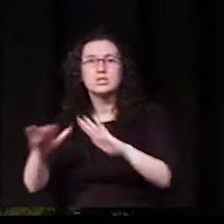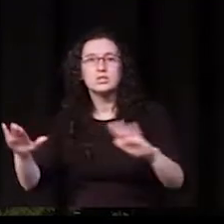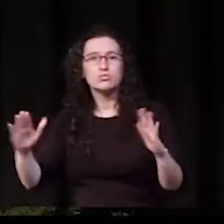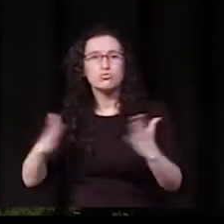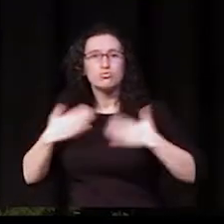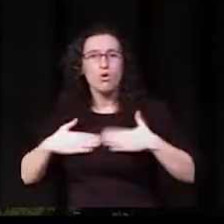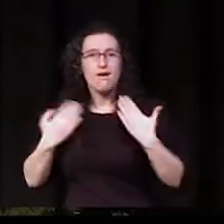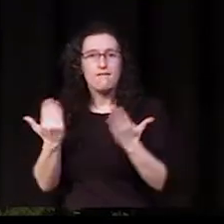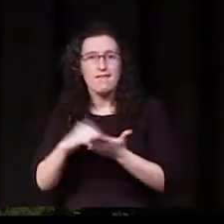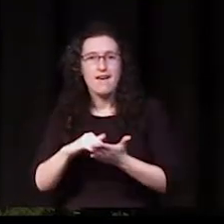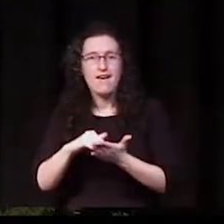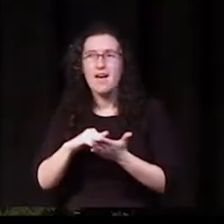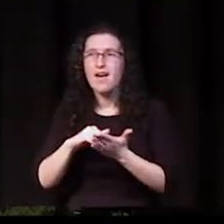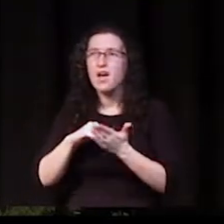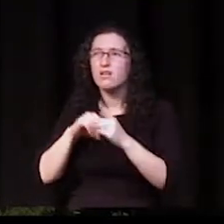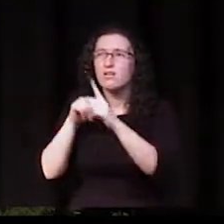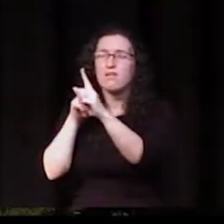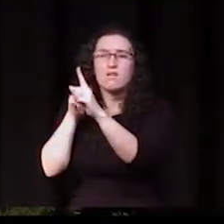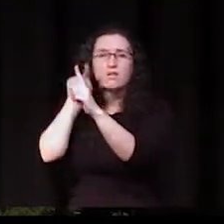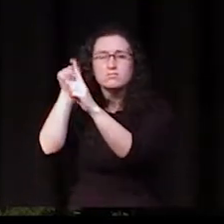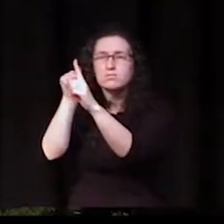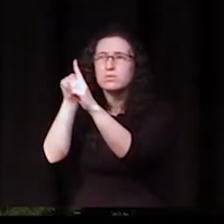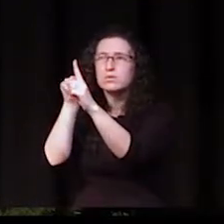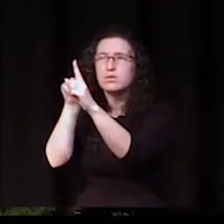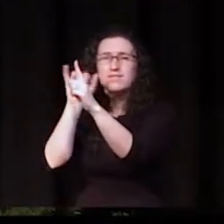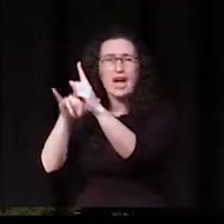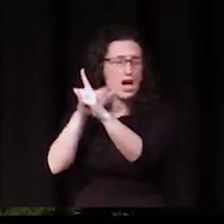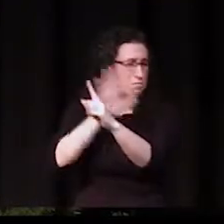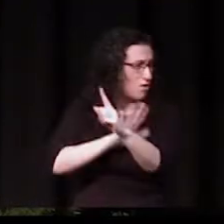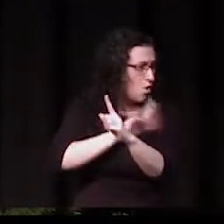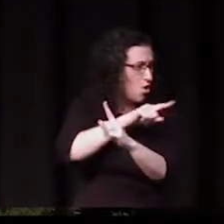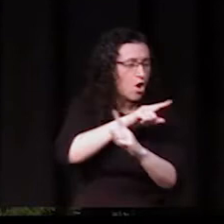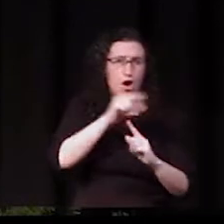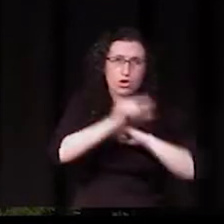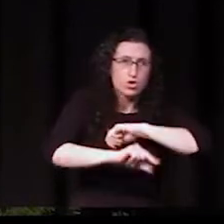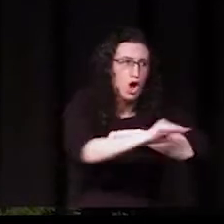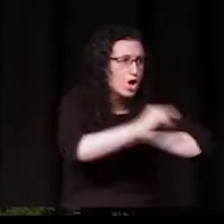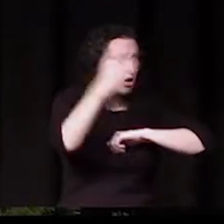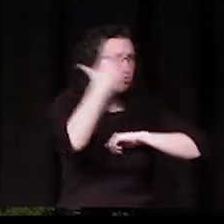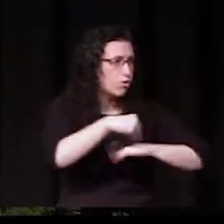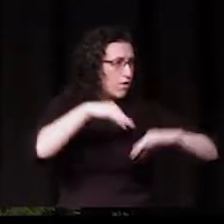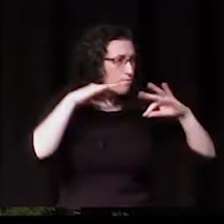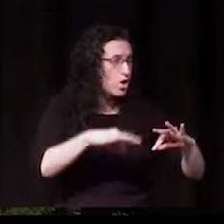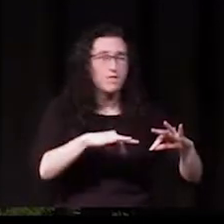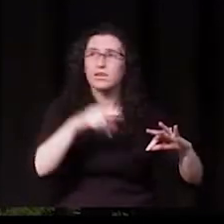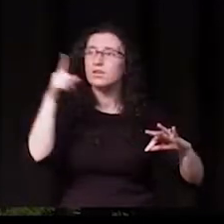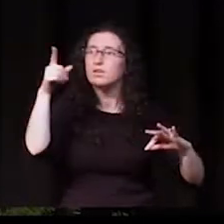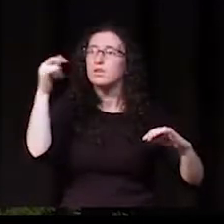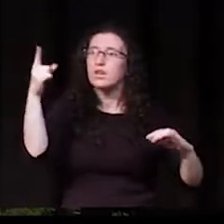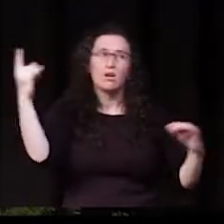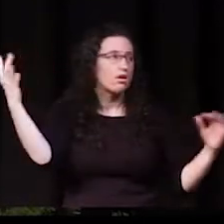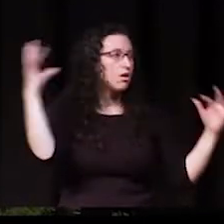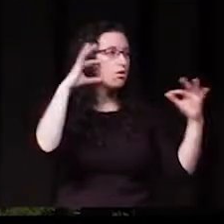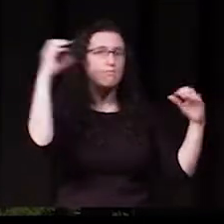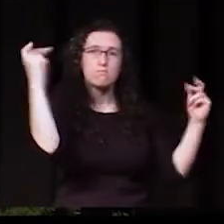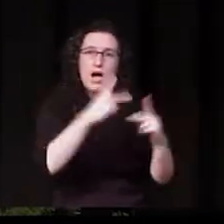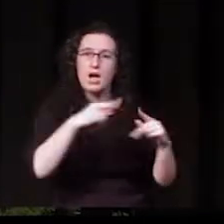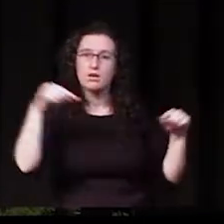He was restoring the perfection of the garden and friends, it hit me in a flash, "Oh, He's the remedy.